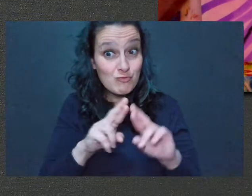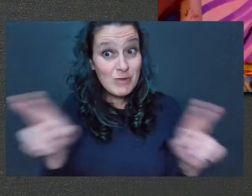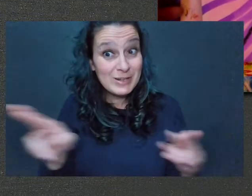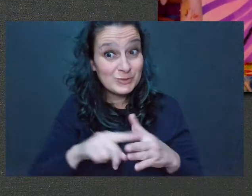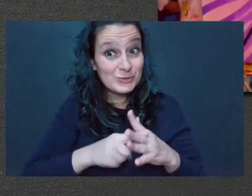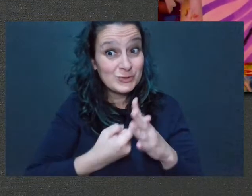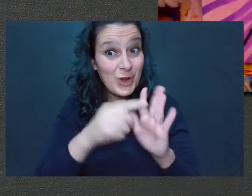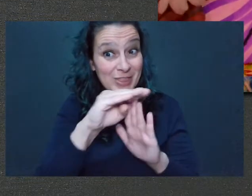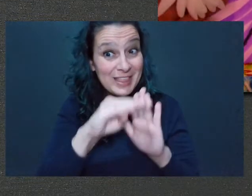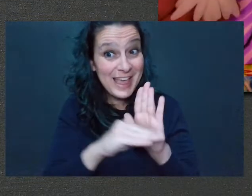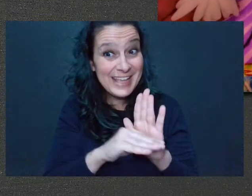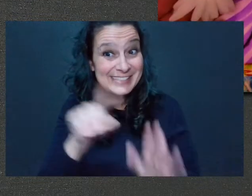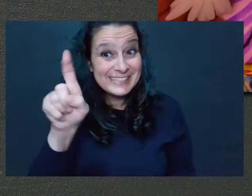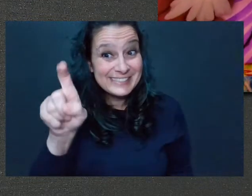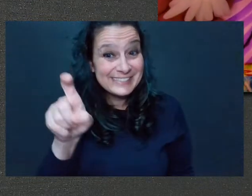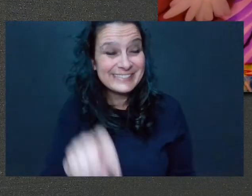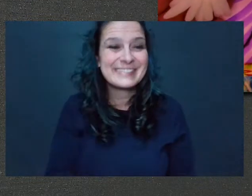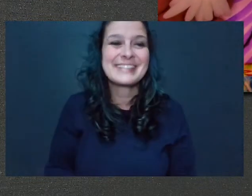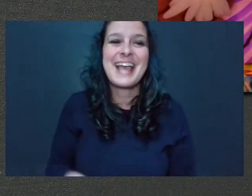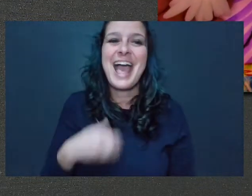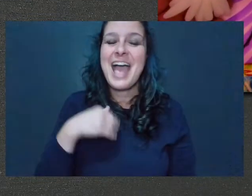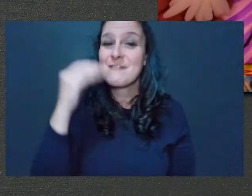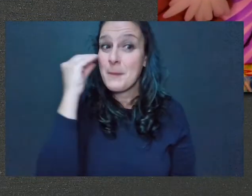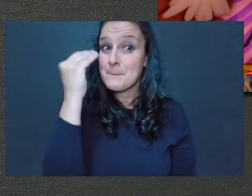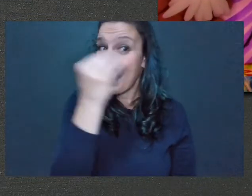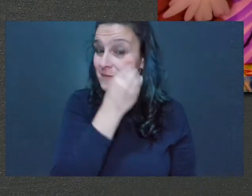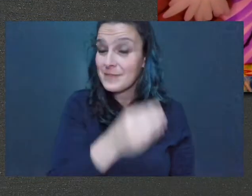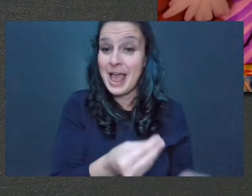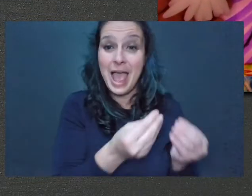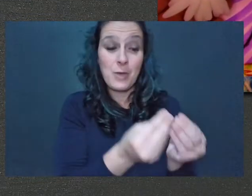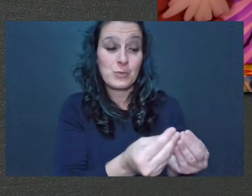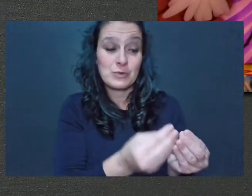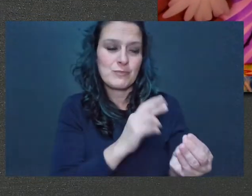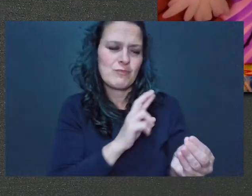I have my flower ready to go, that I'm going to investigate.